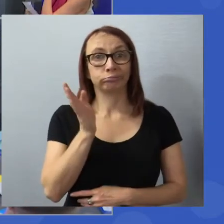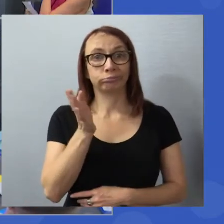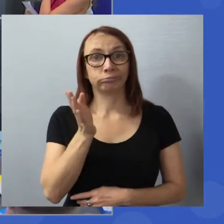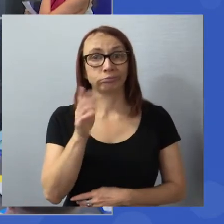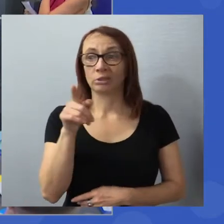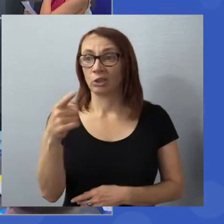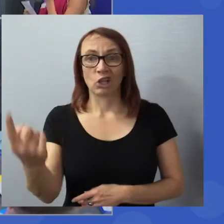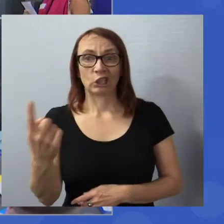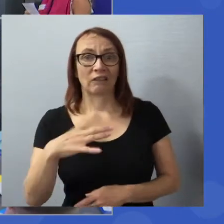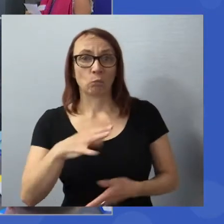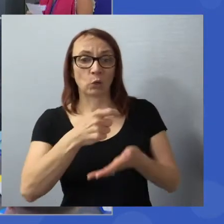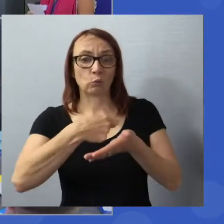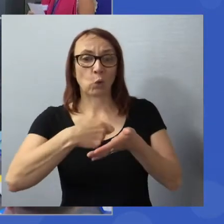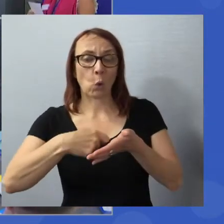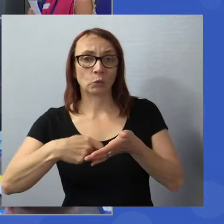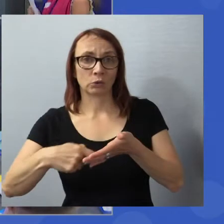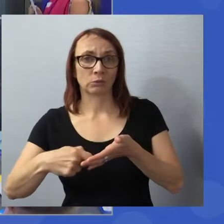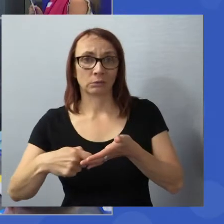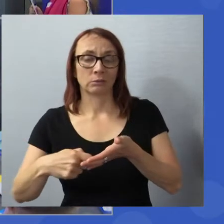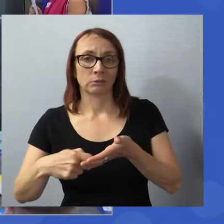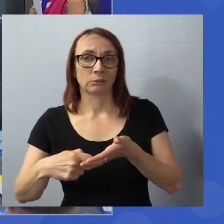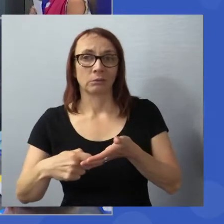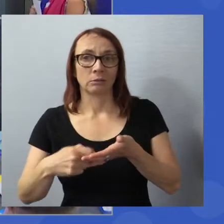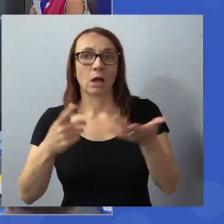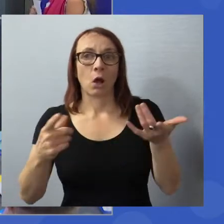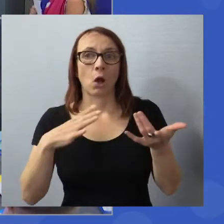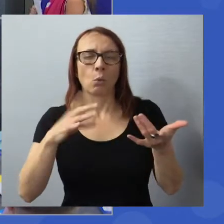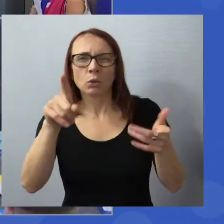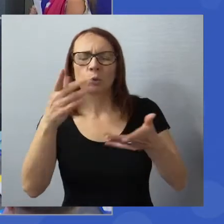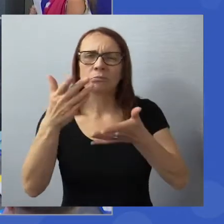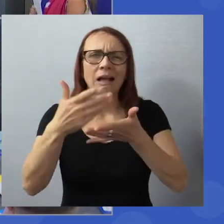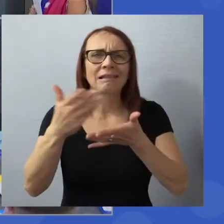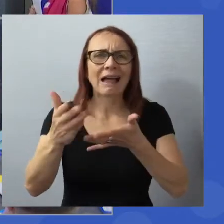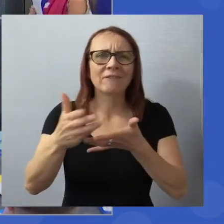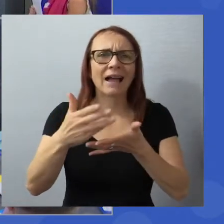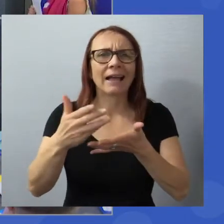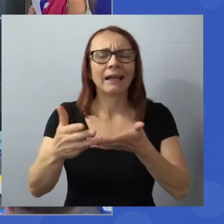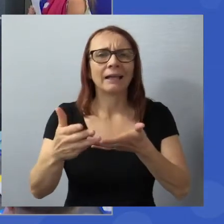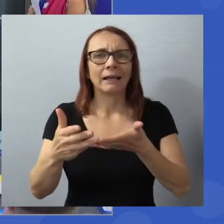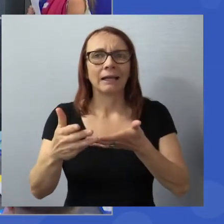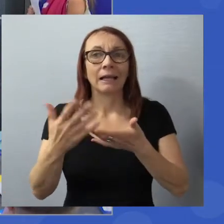want to make make them however works for you but also if there's anything you want to clarify from what they said we have a process for getting